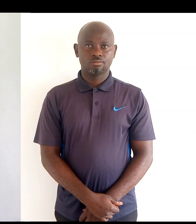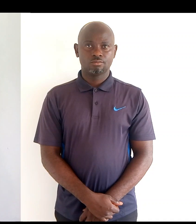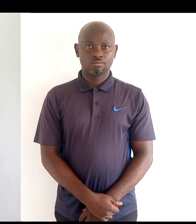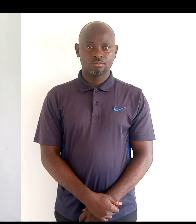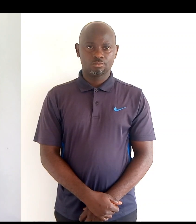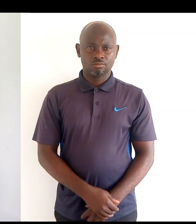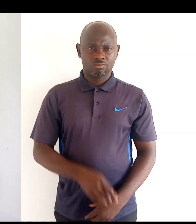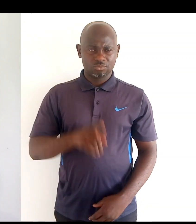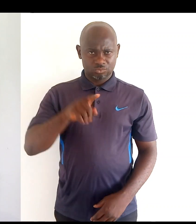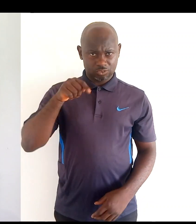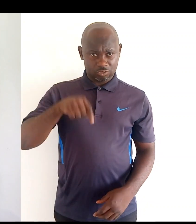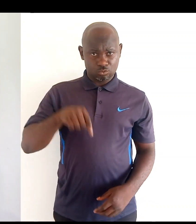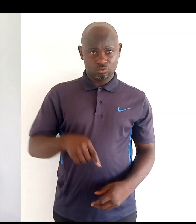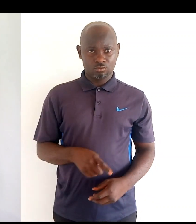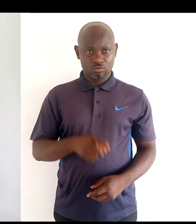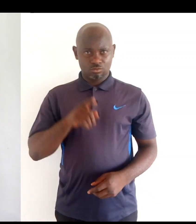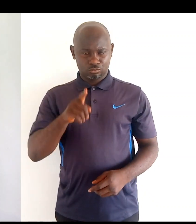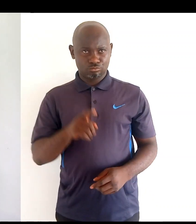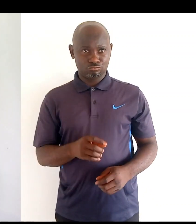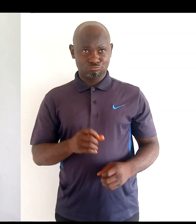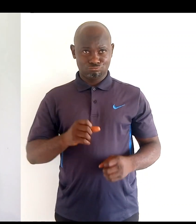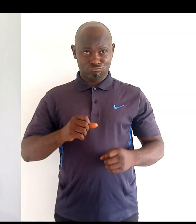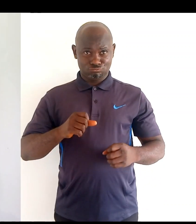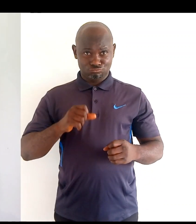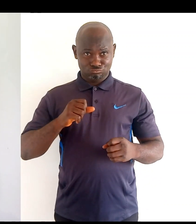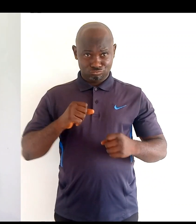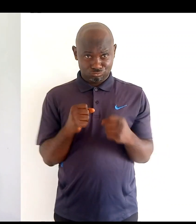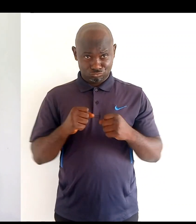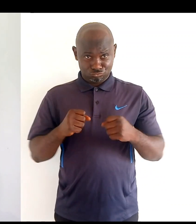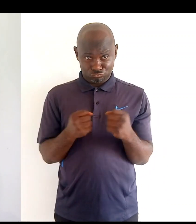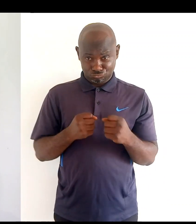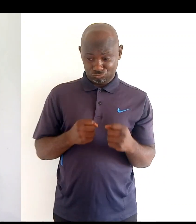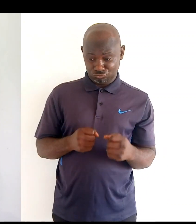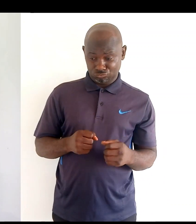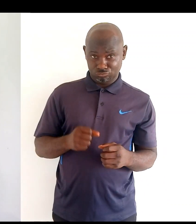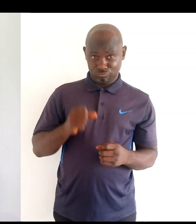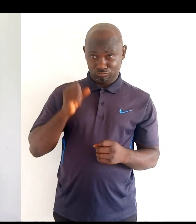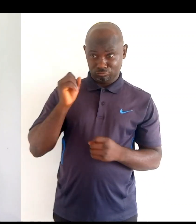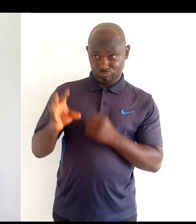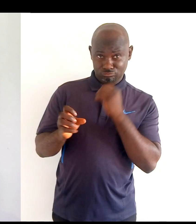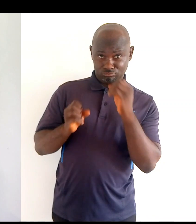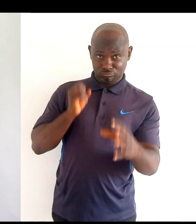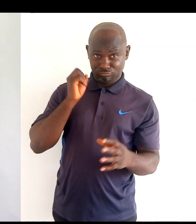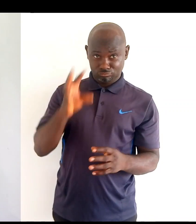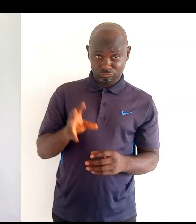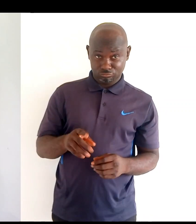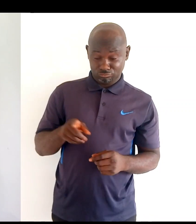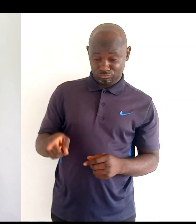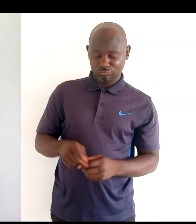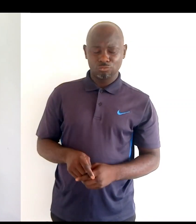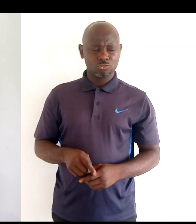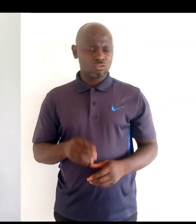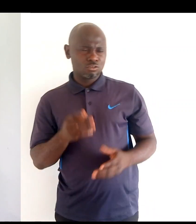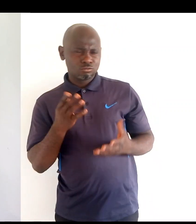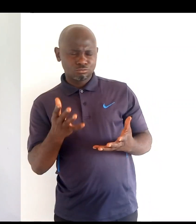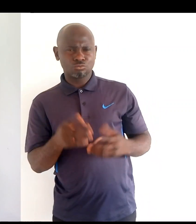rights is the fact that not every deaf child growing up in a multilingual environment has